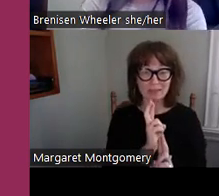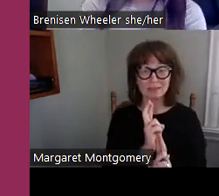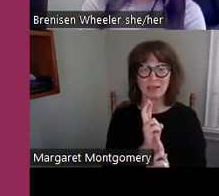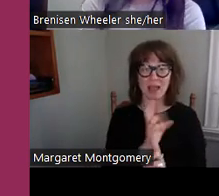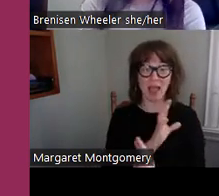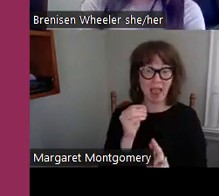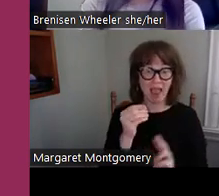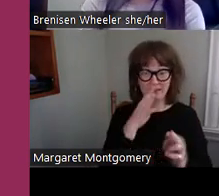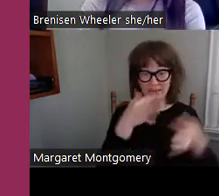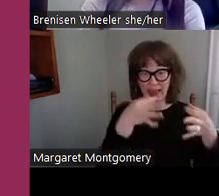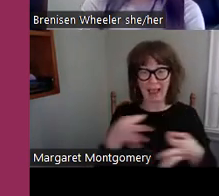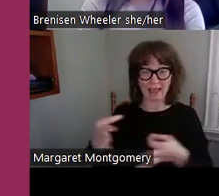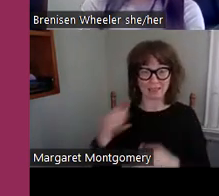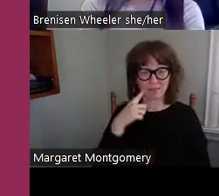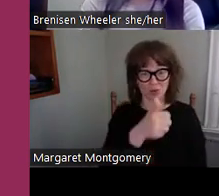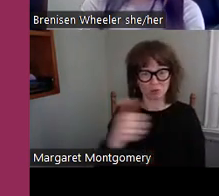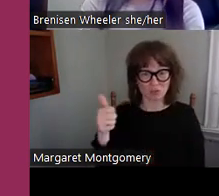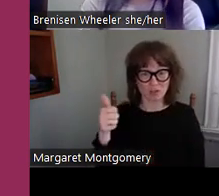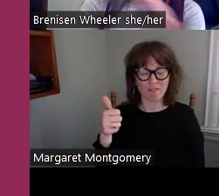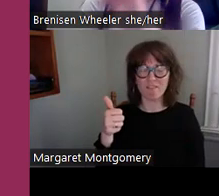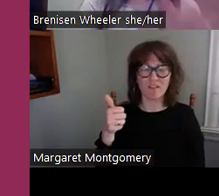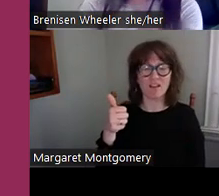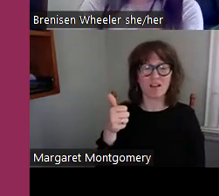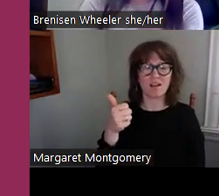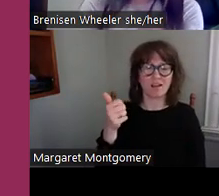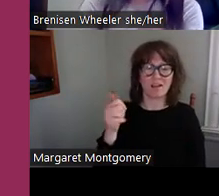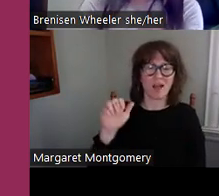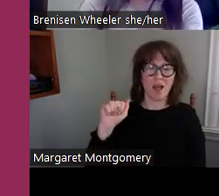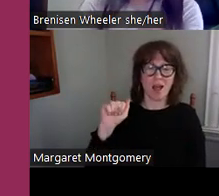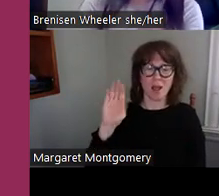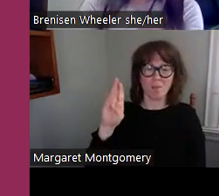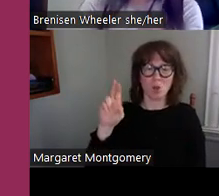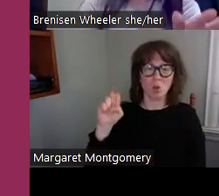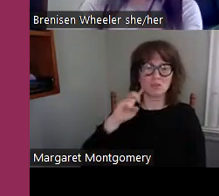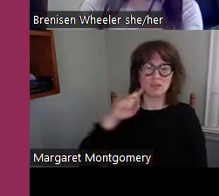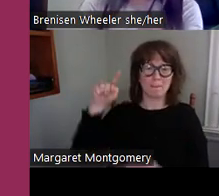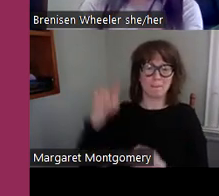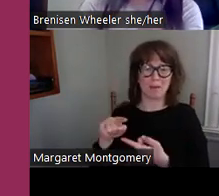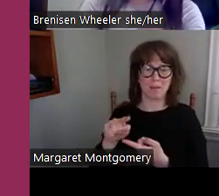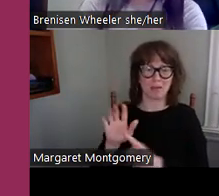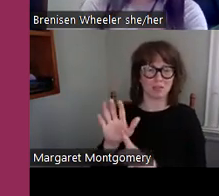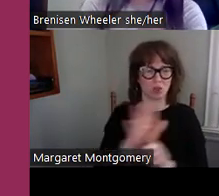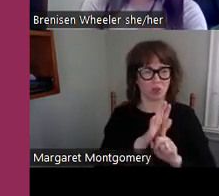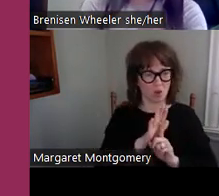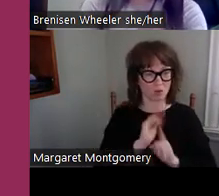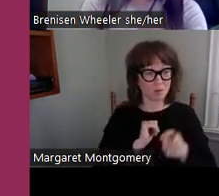slide. All those specifications, can be refuted at the link at the bottom of the slide.